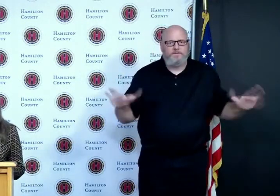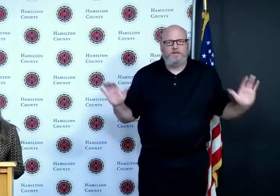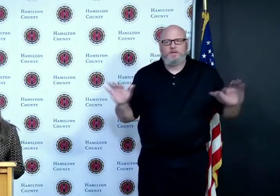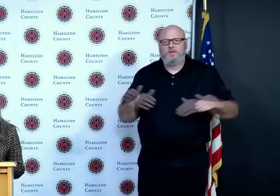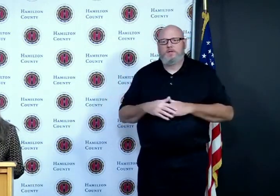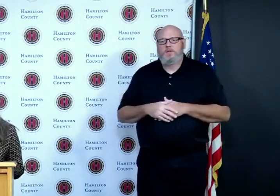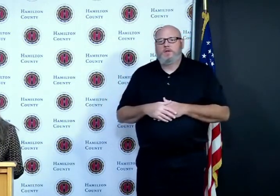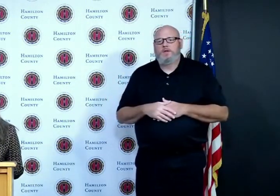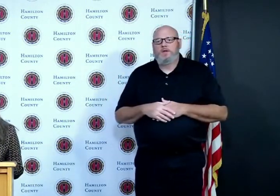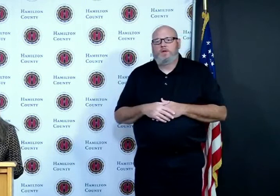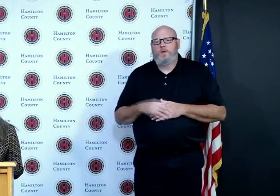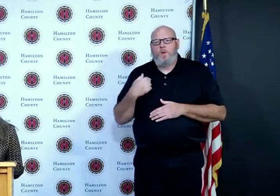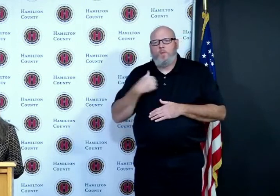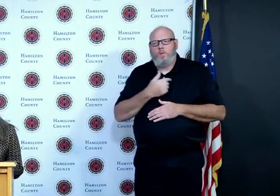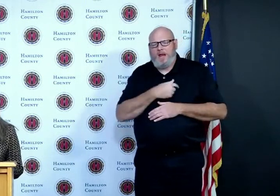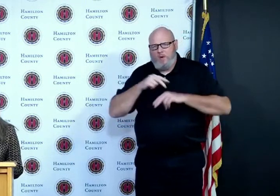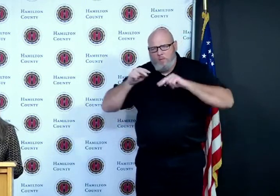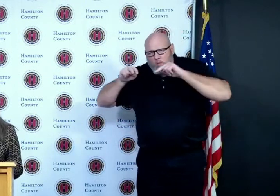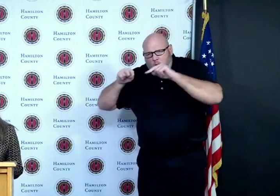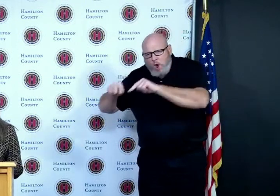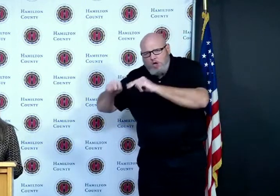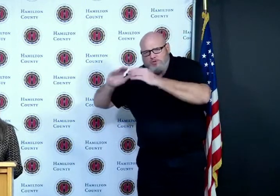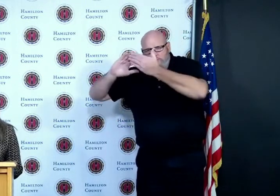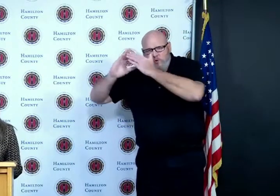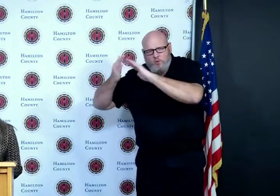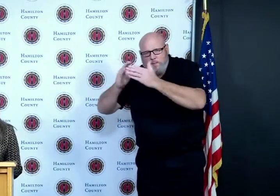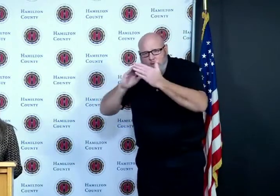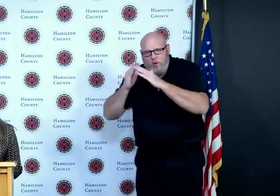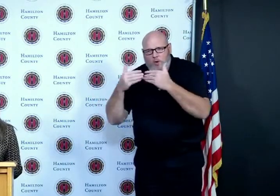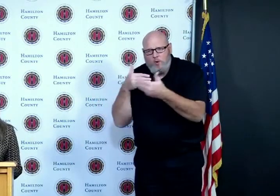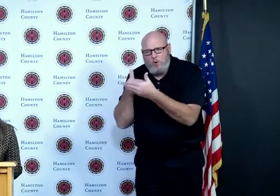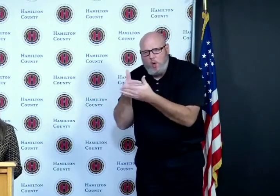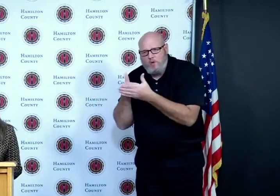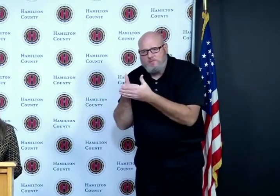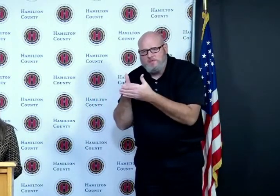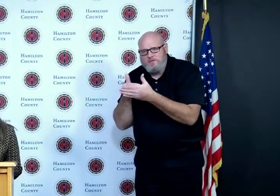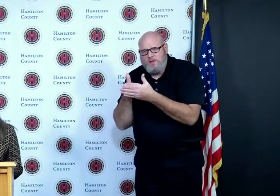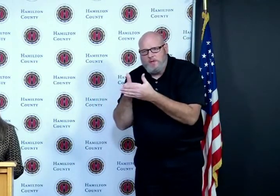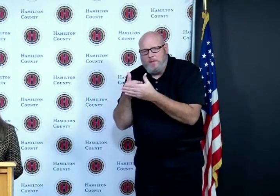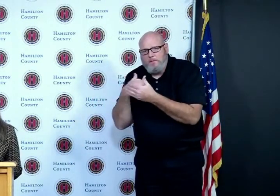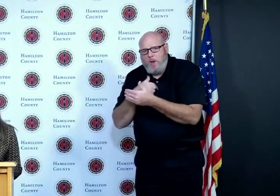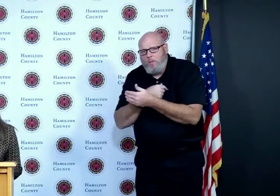nothing definitive yet but we are hopeful that we'll get an additional allocation and